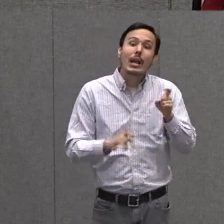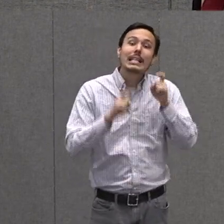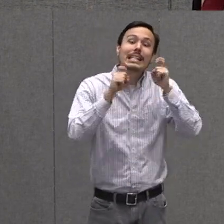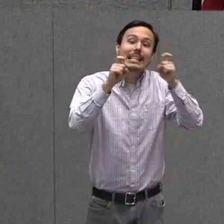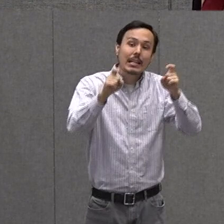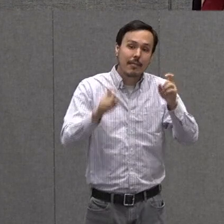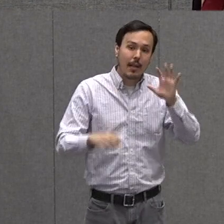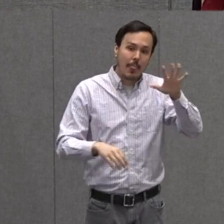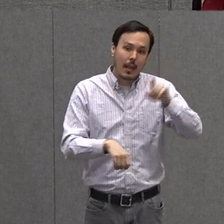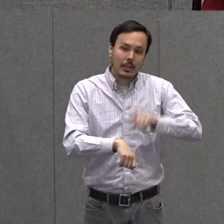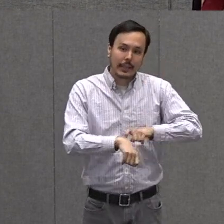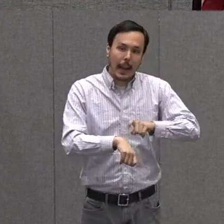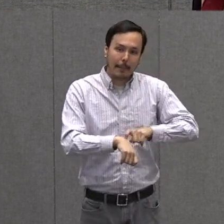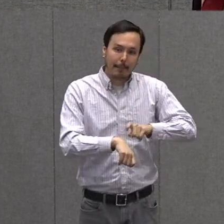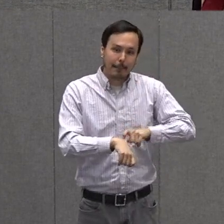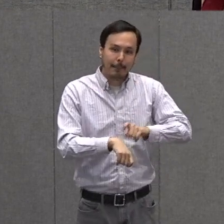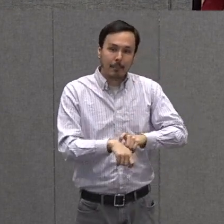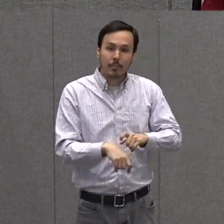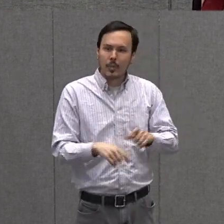This word is called volunteer.